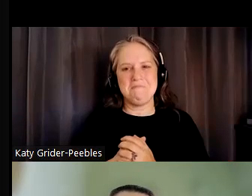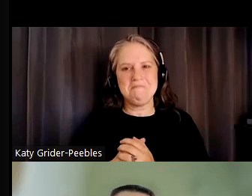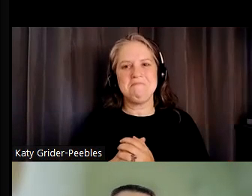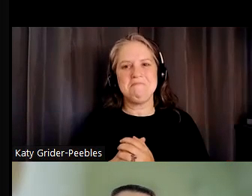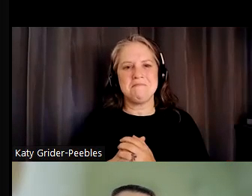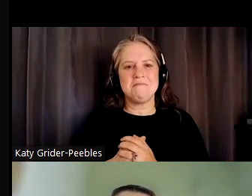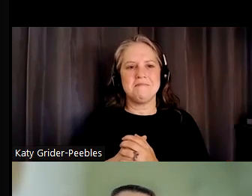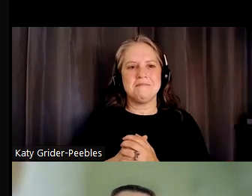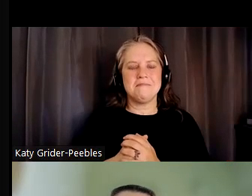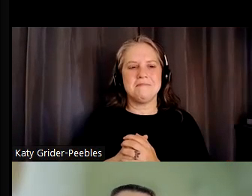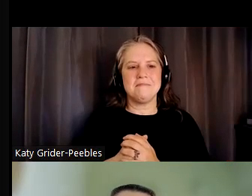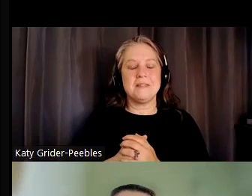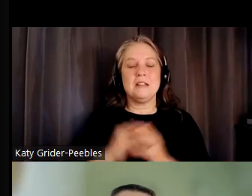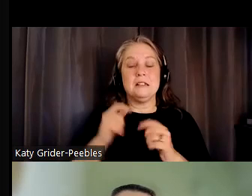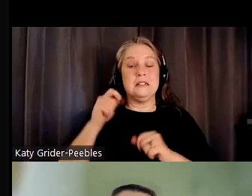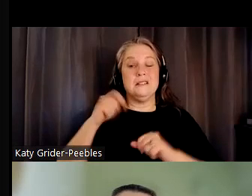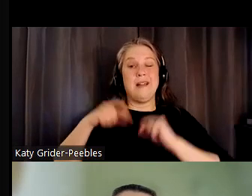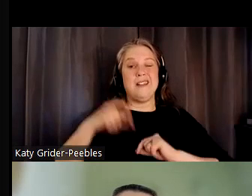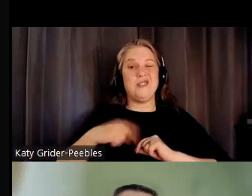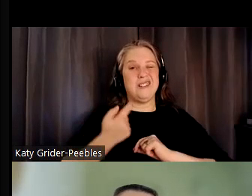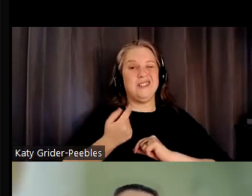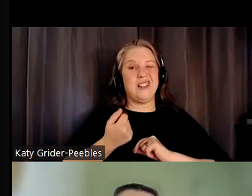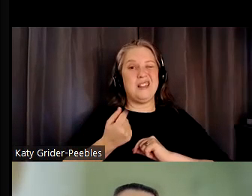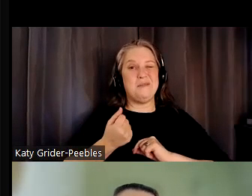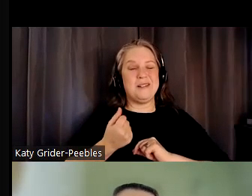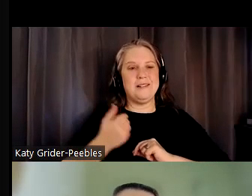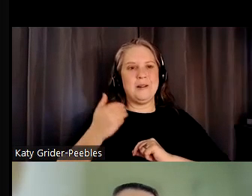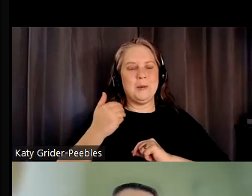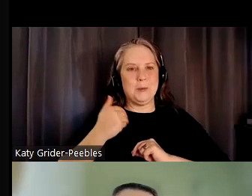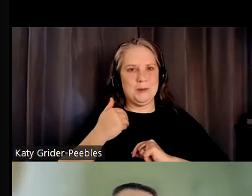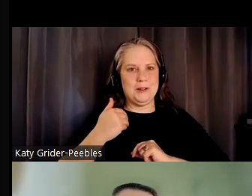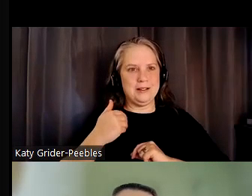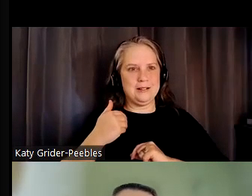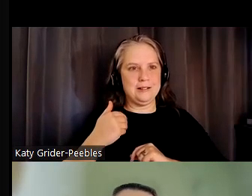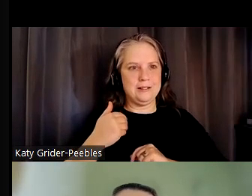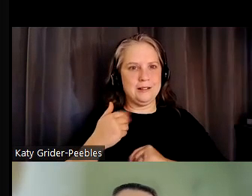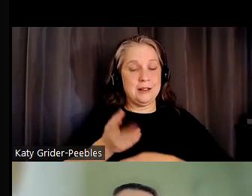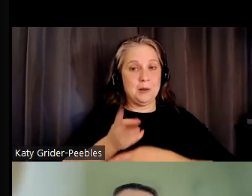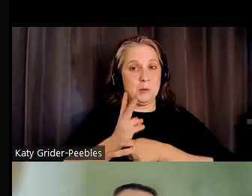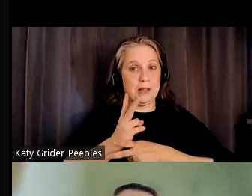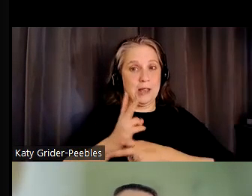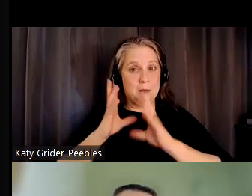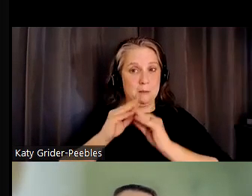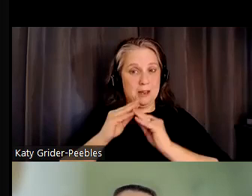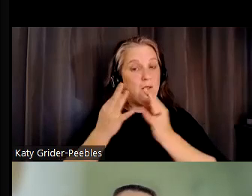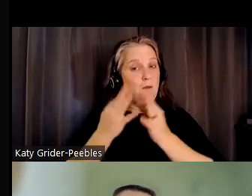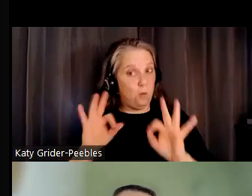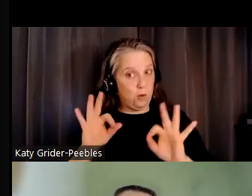Backtracking a little bit, we have managed to keep our meetings free, but we do incur costs.